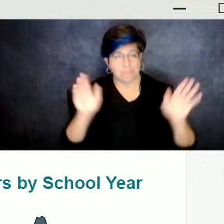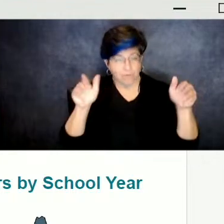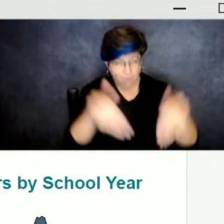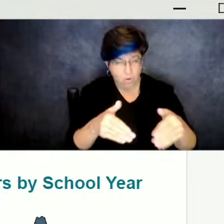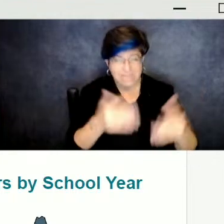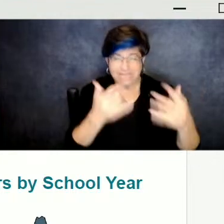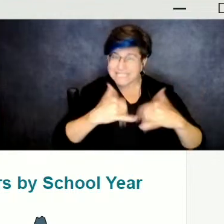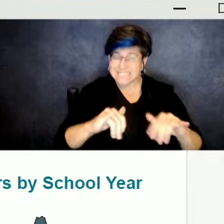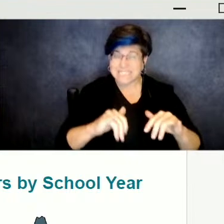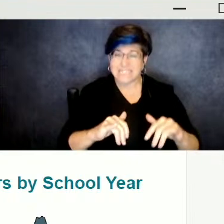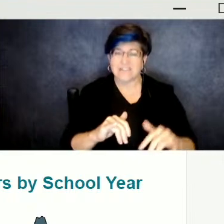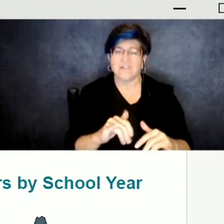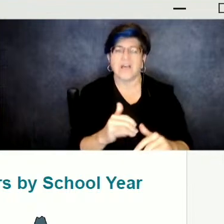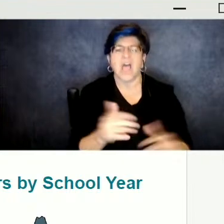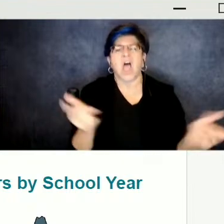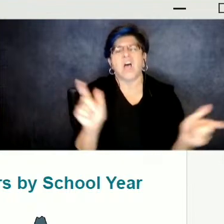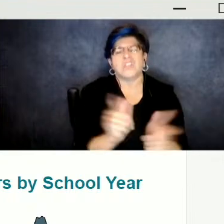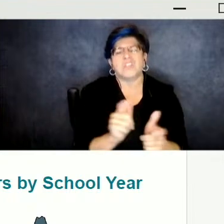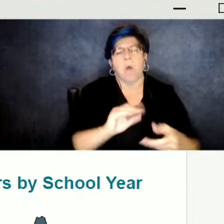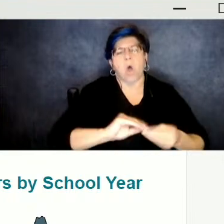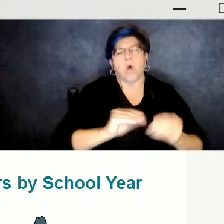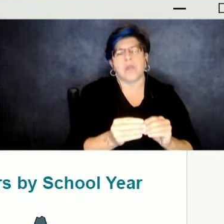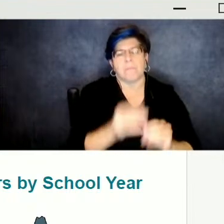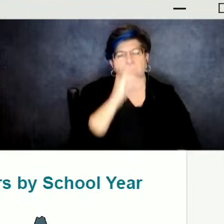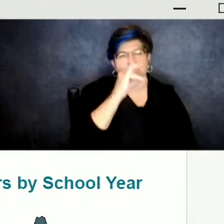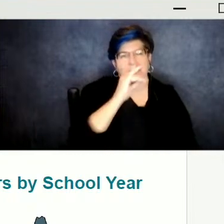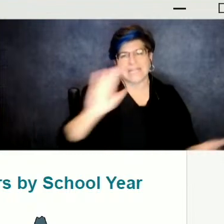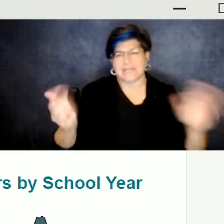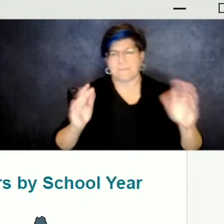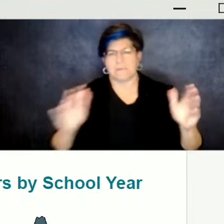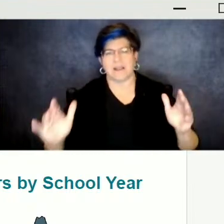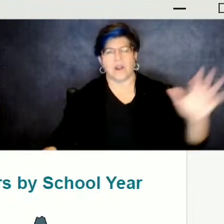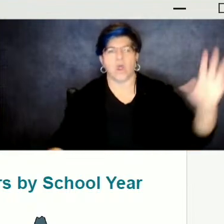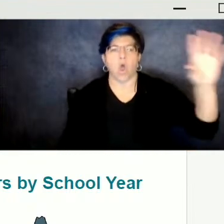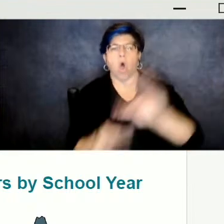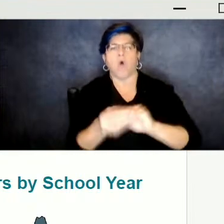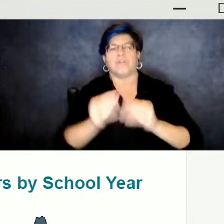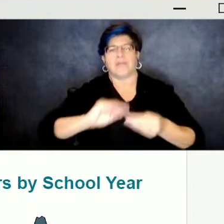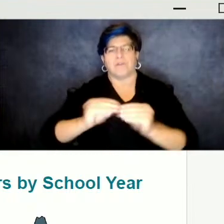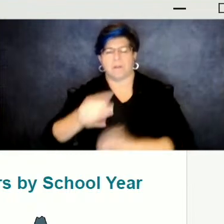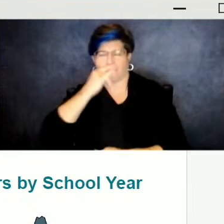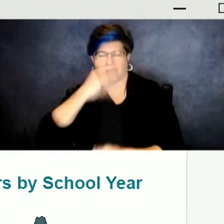AND SO I DO WANT TO KEEP IT TO TWO FOCUS THOUGH THAT THAT IS